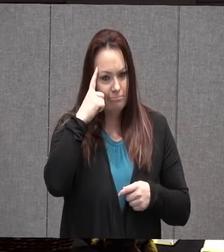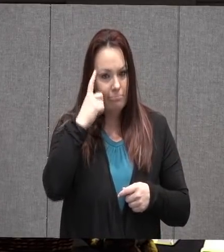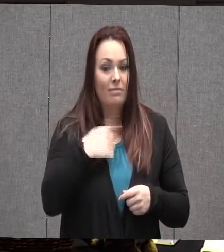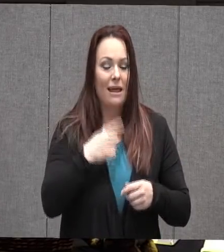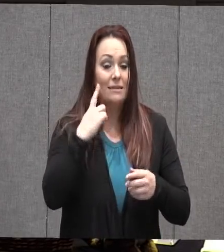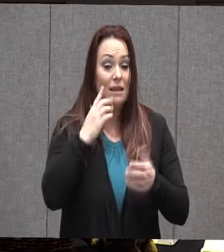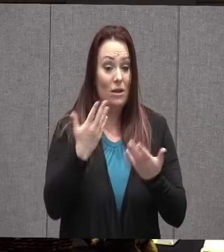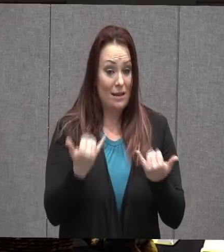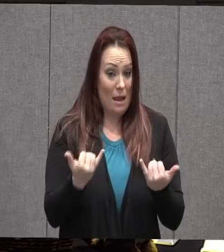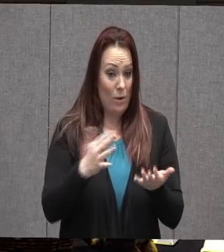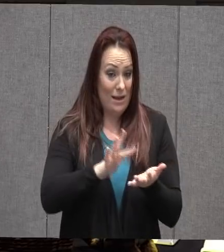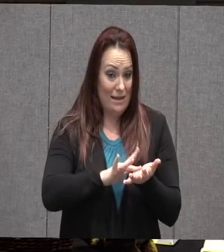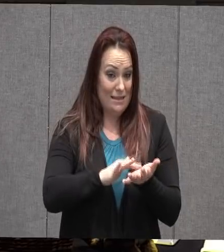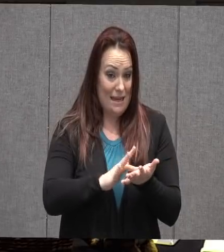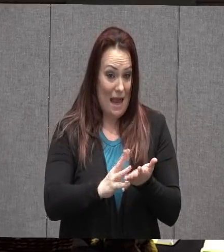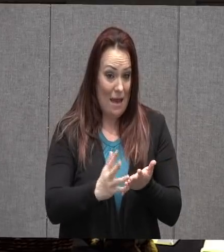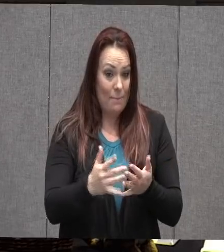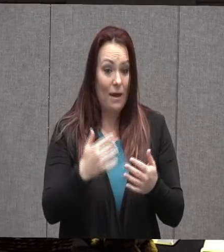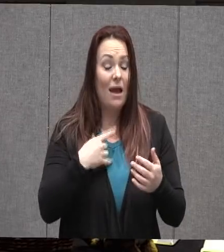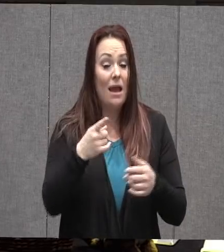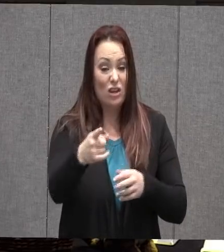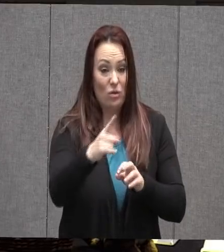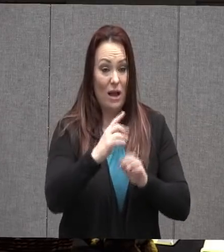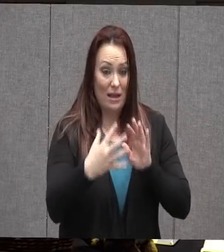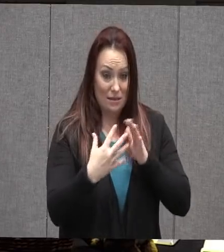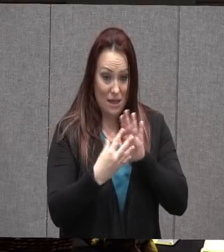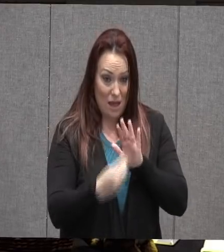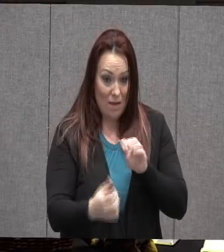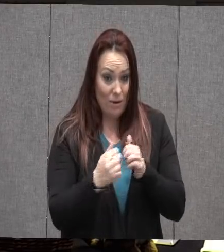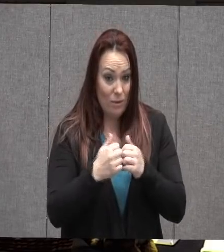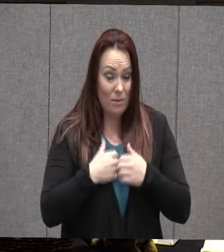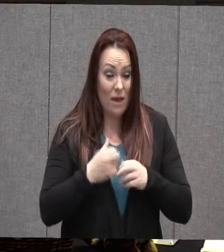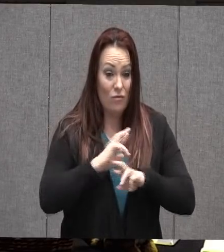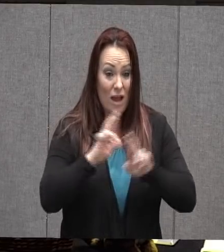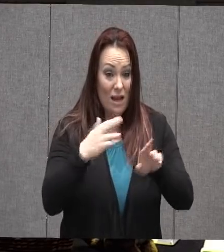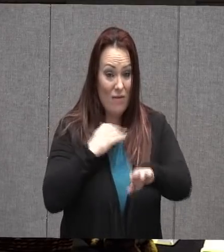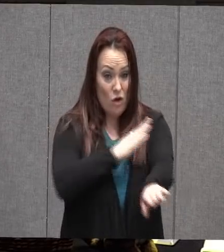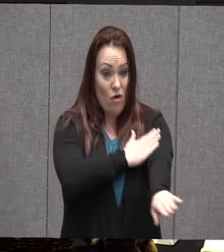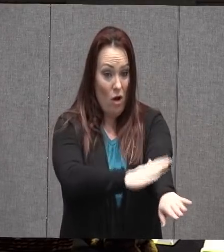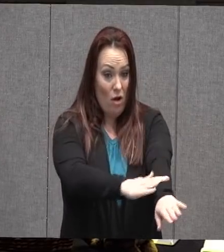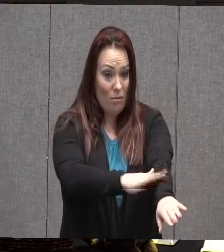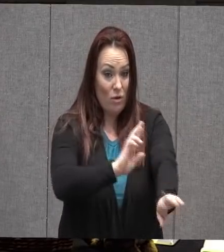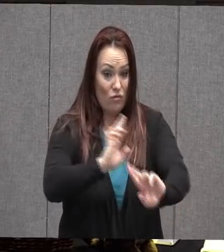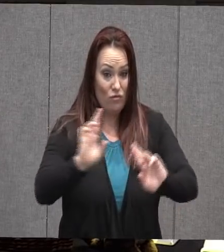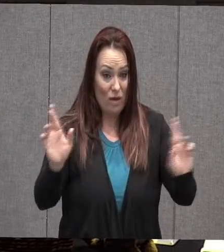This time I want you to tap with me, okay? Get your arm out nice and straight. Ready?